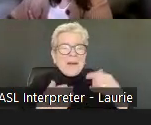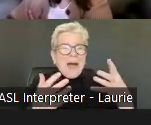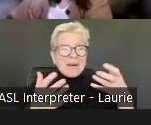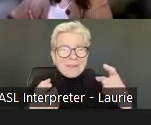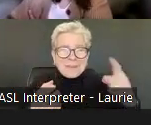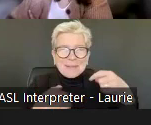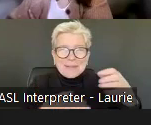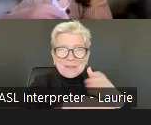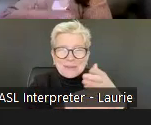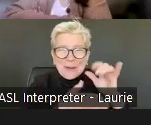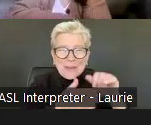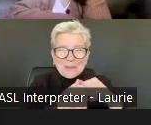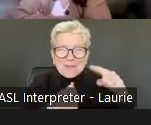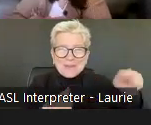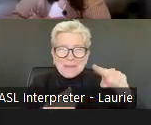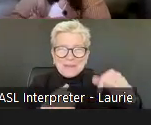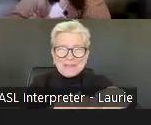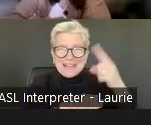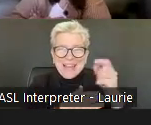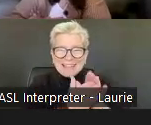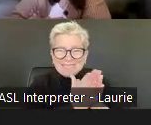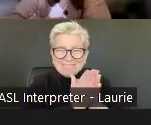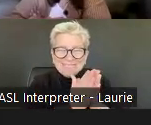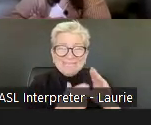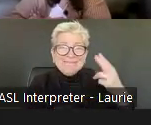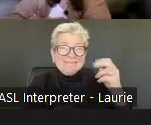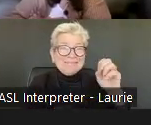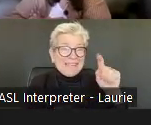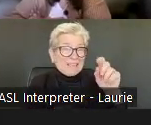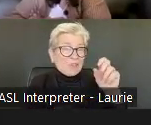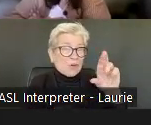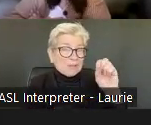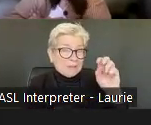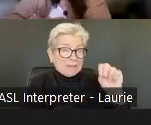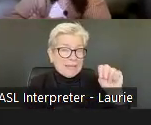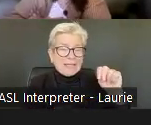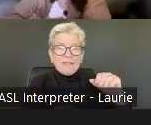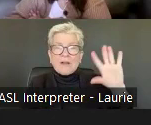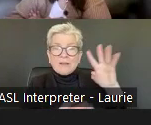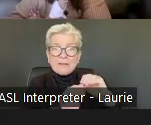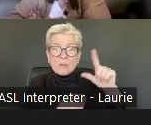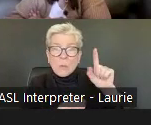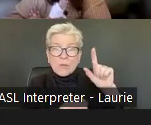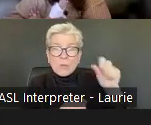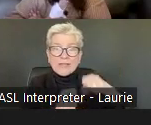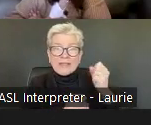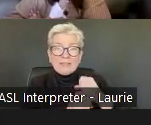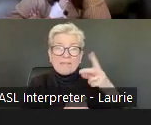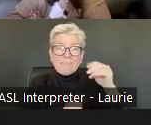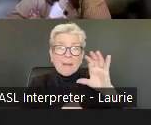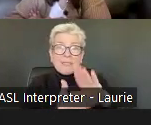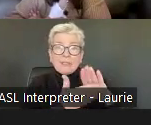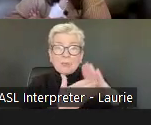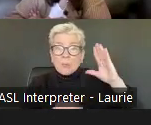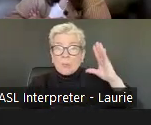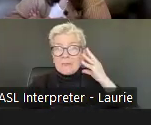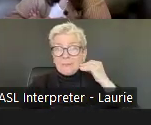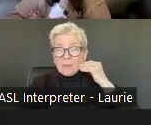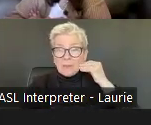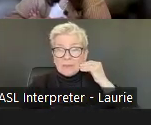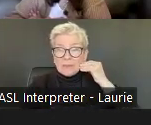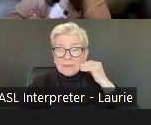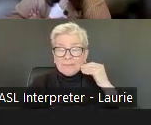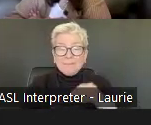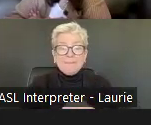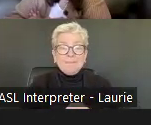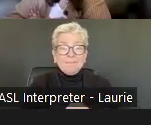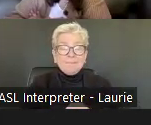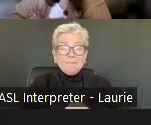with you today. Henterson comes with 21 years of public school experience